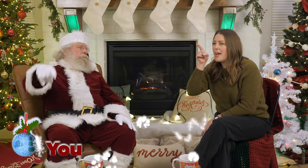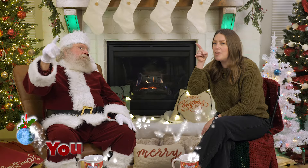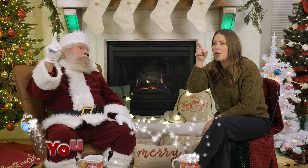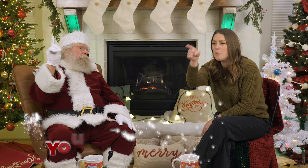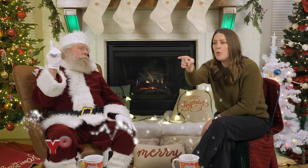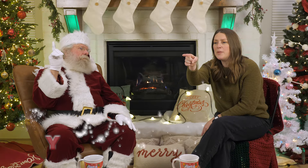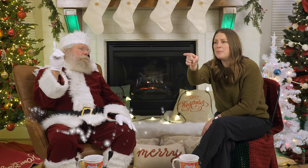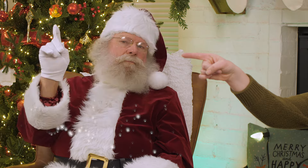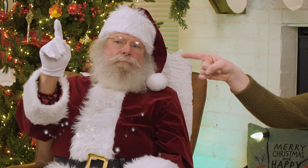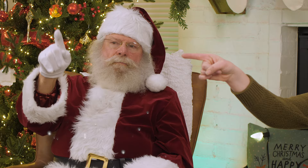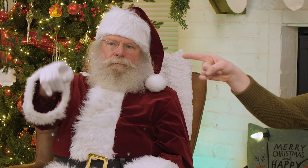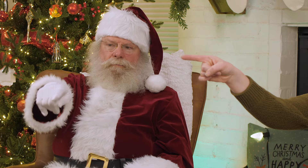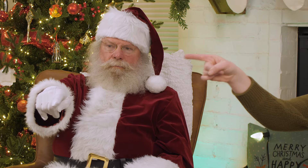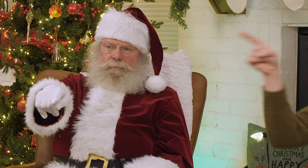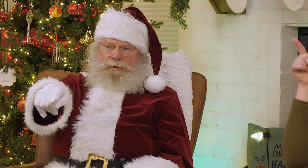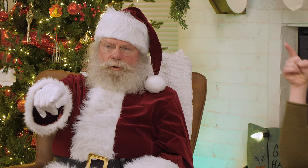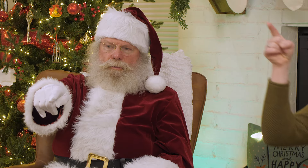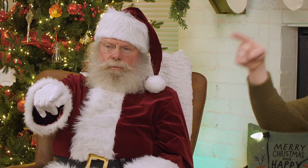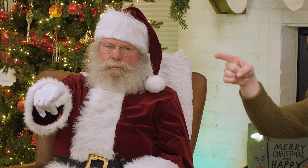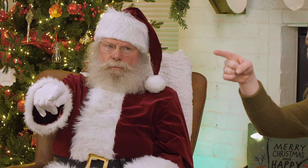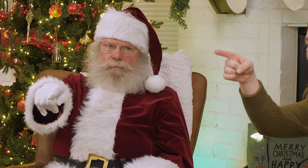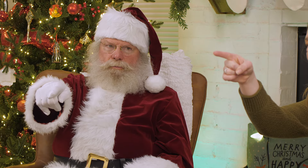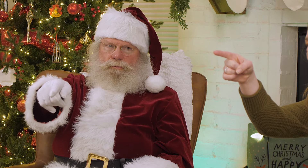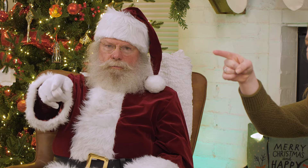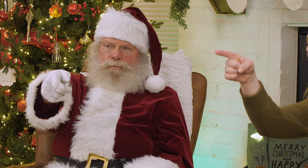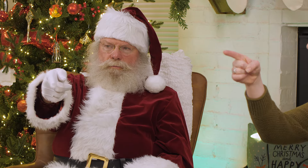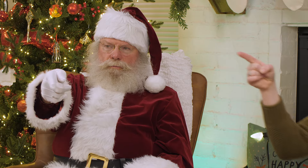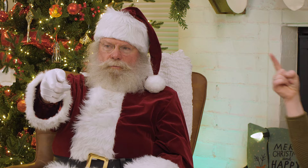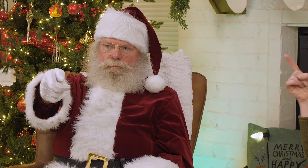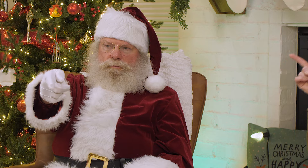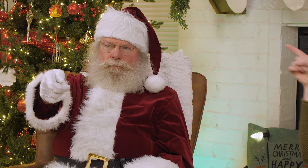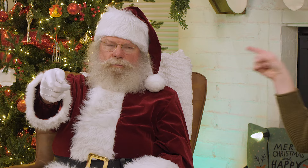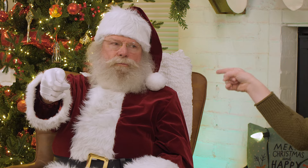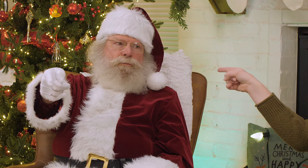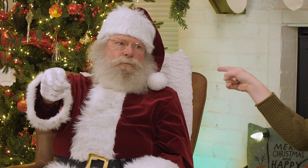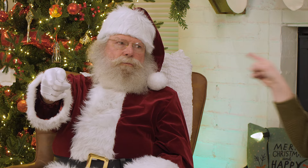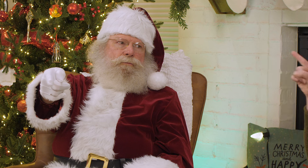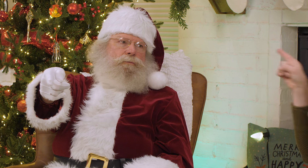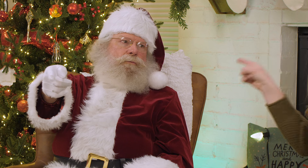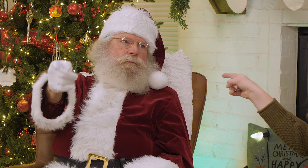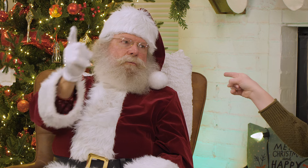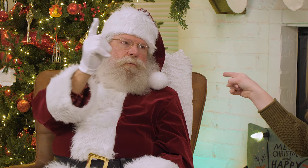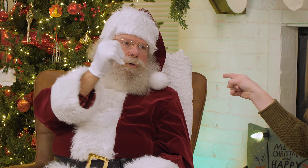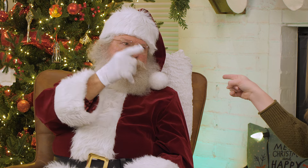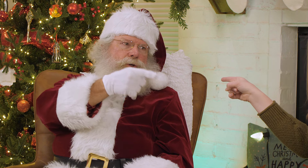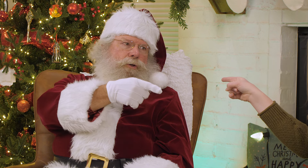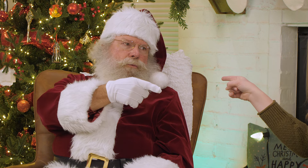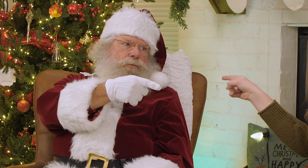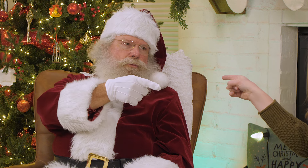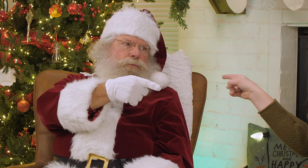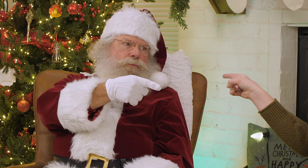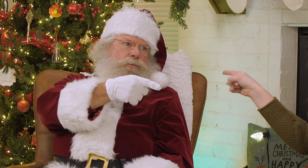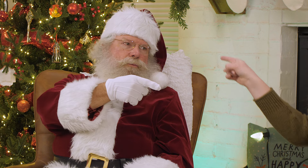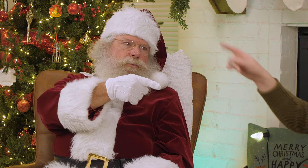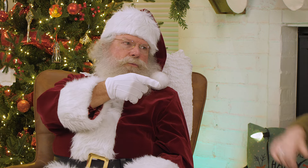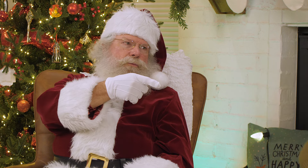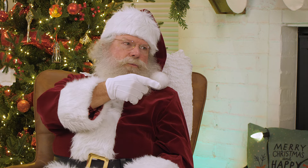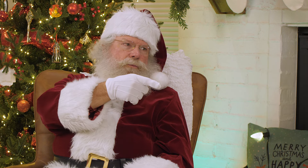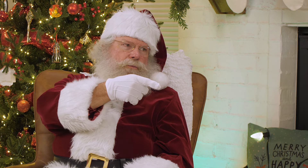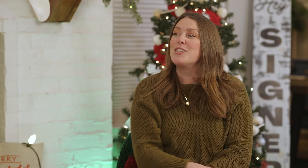and then you're going to point you. You and you just look at the person. You. You. Very good.